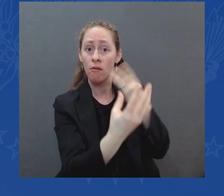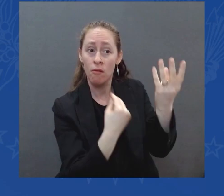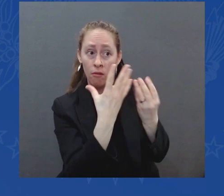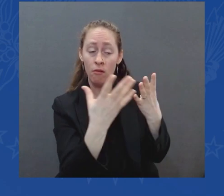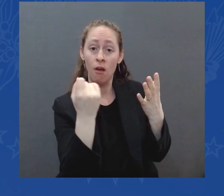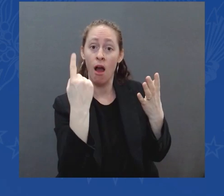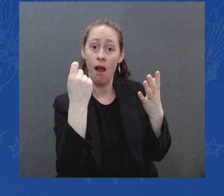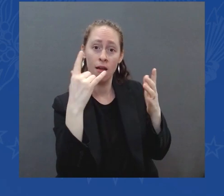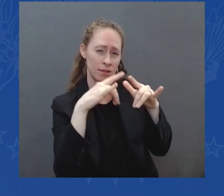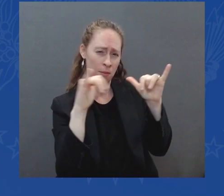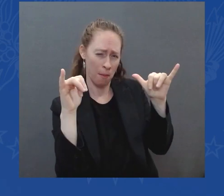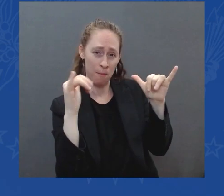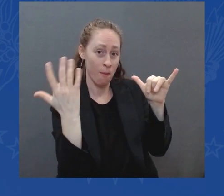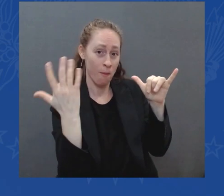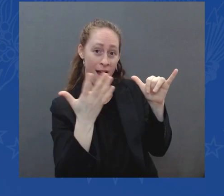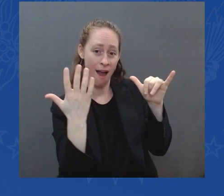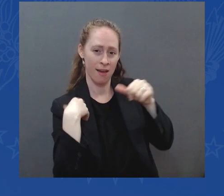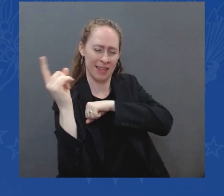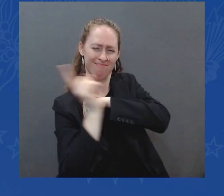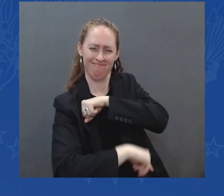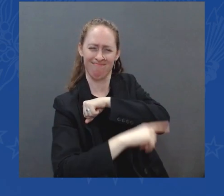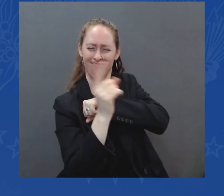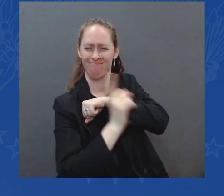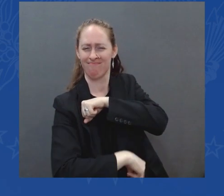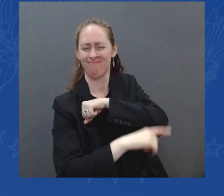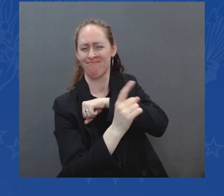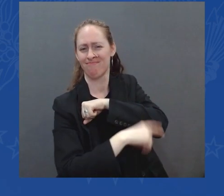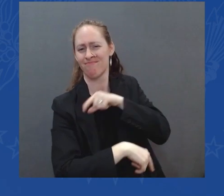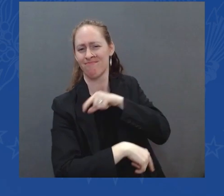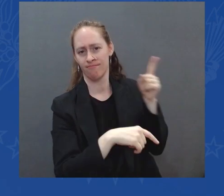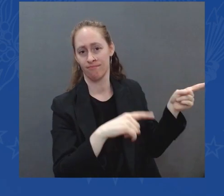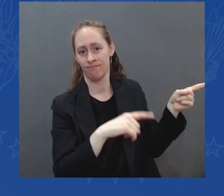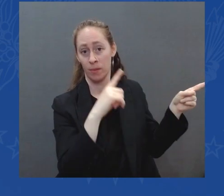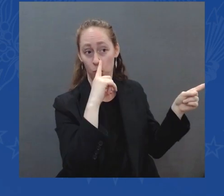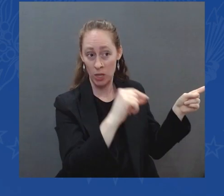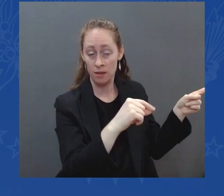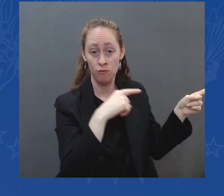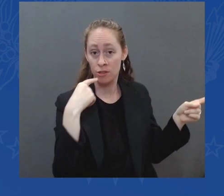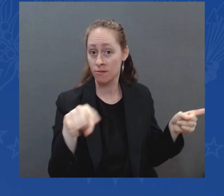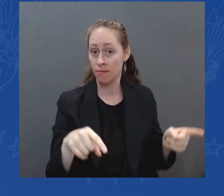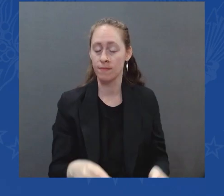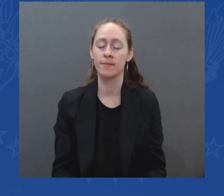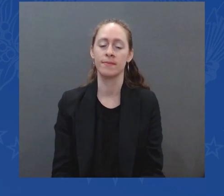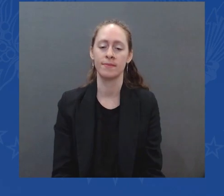Thus far, these actions are crippling Russia's economy, isolating Putin from the world,